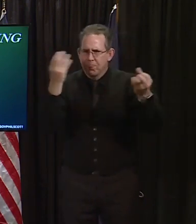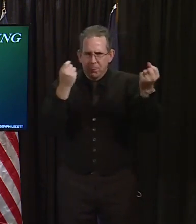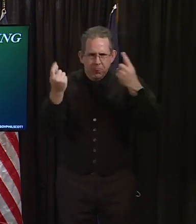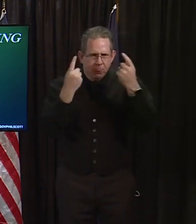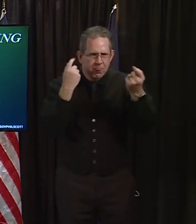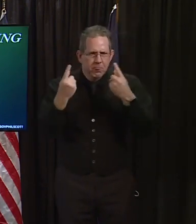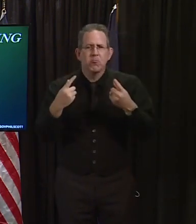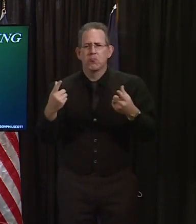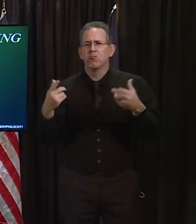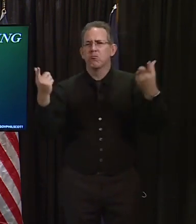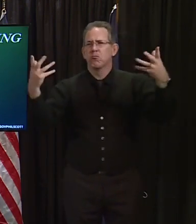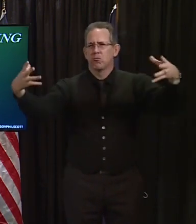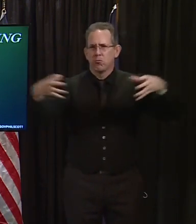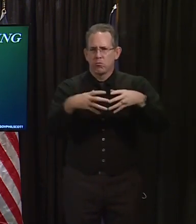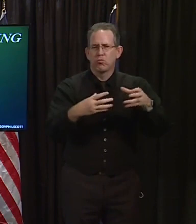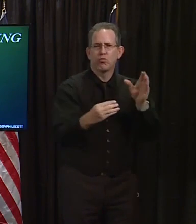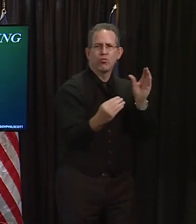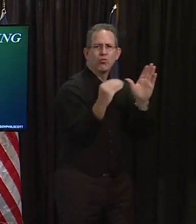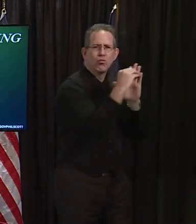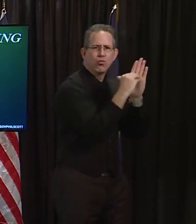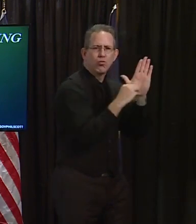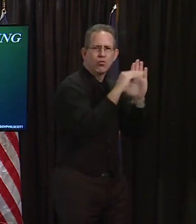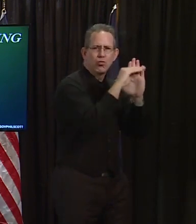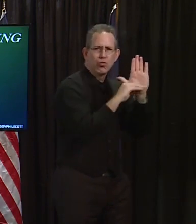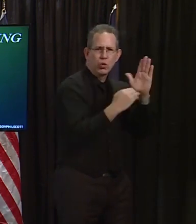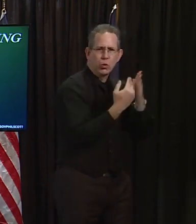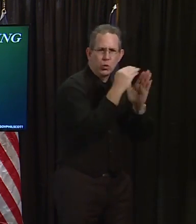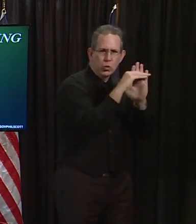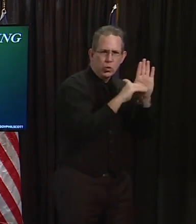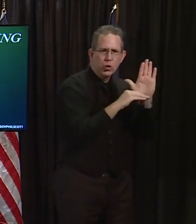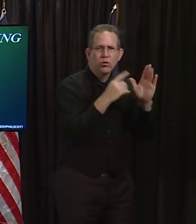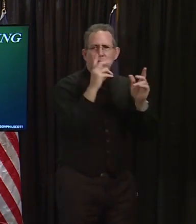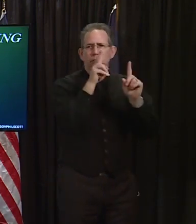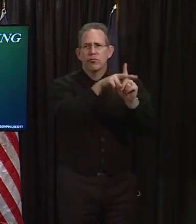Independent school heads and School District covid 19 coordinators late in